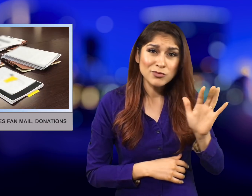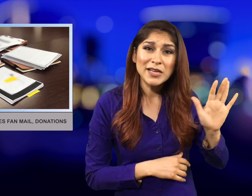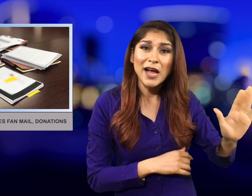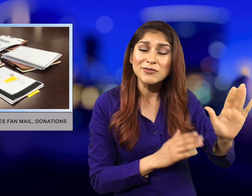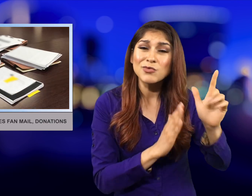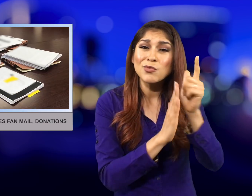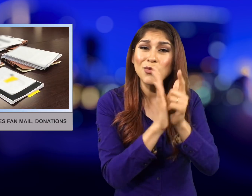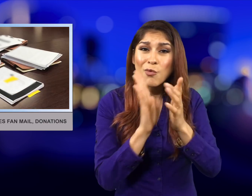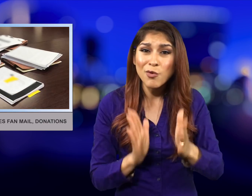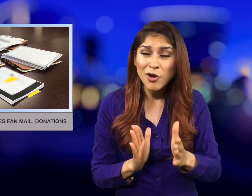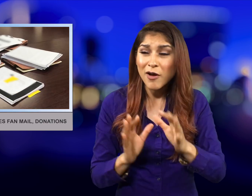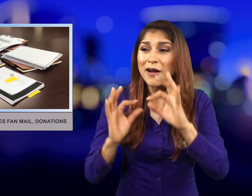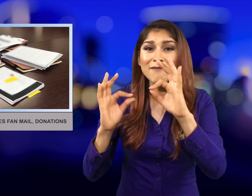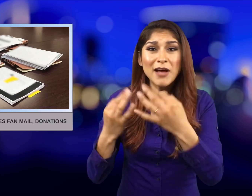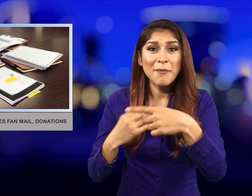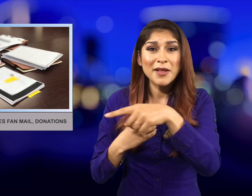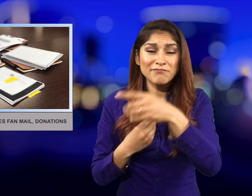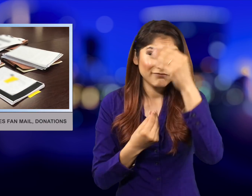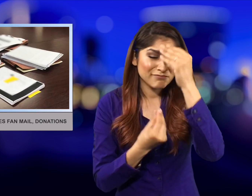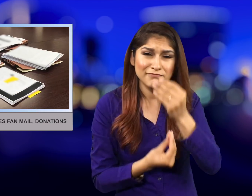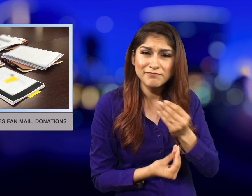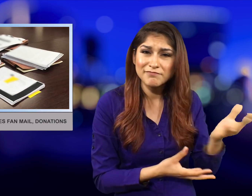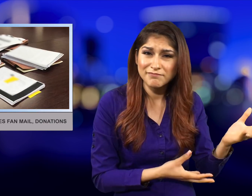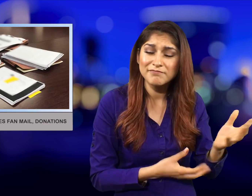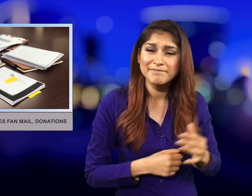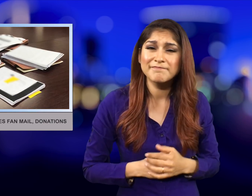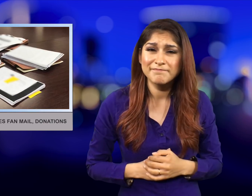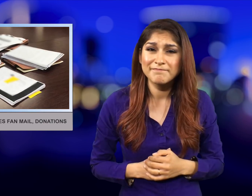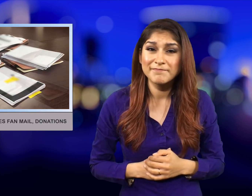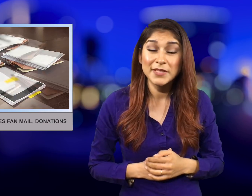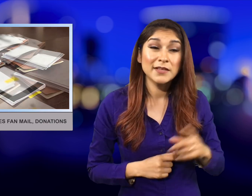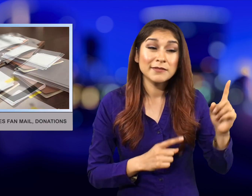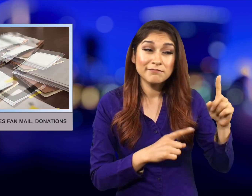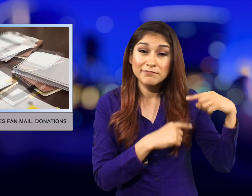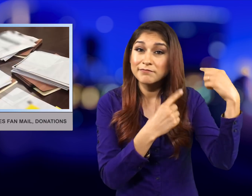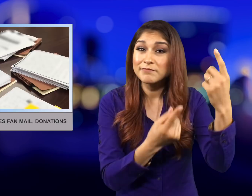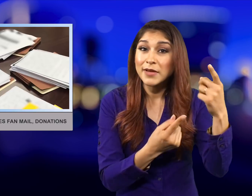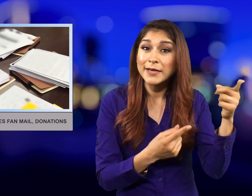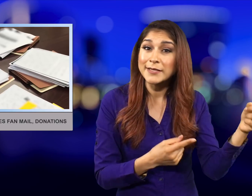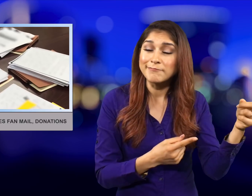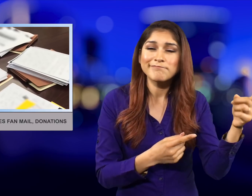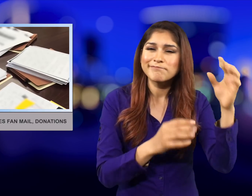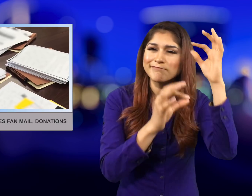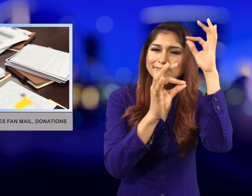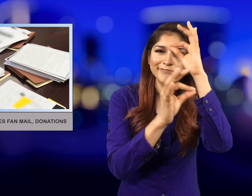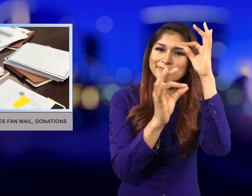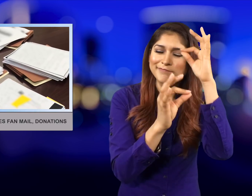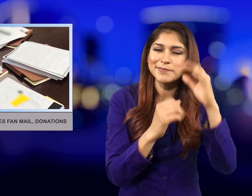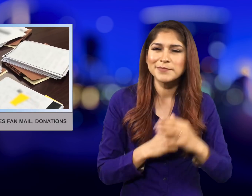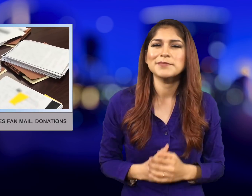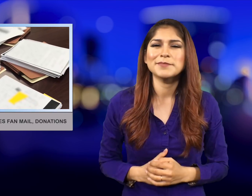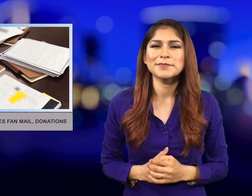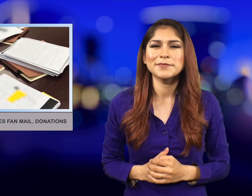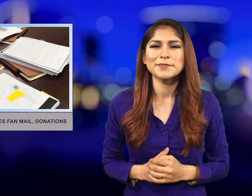Unless his lawyers or family tell him, he has no way of knowing these letters exists.